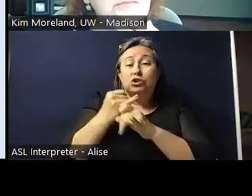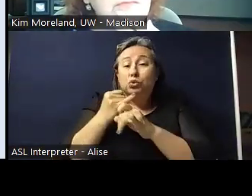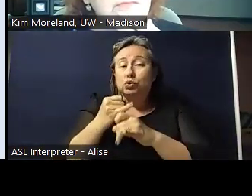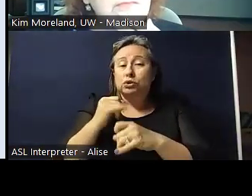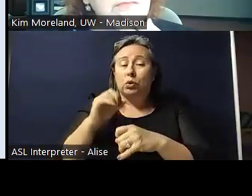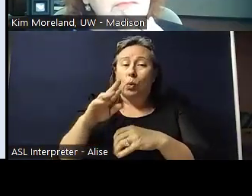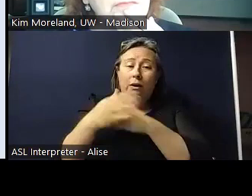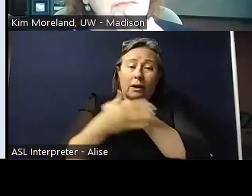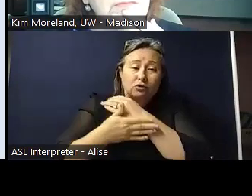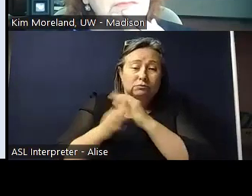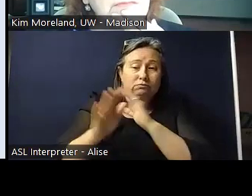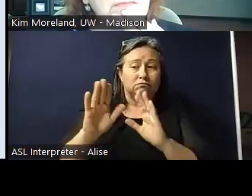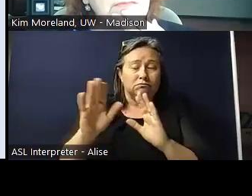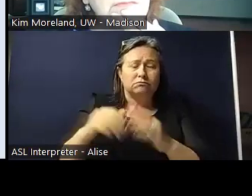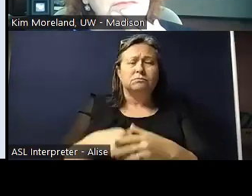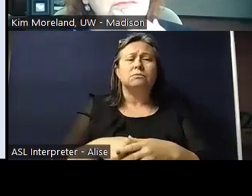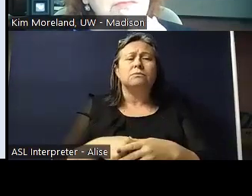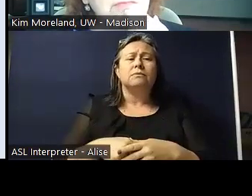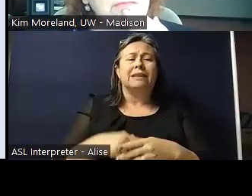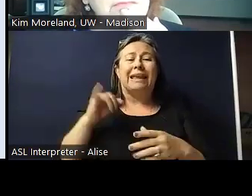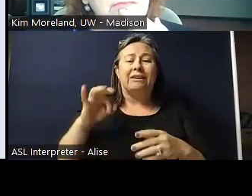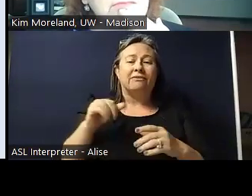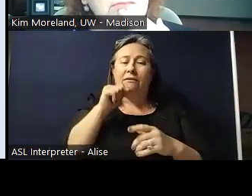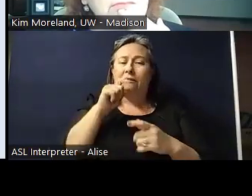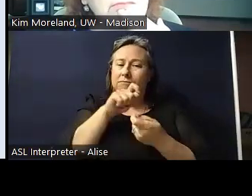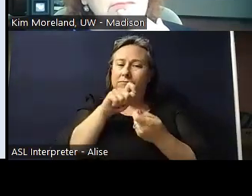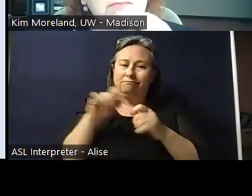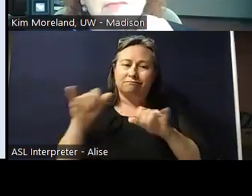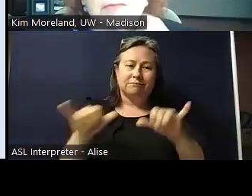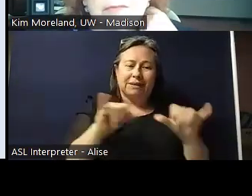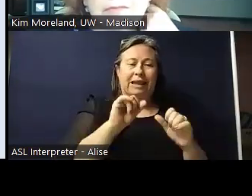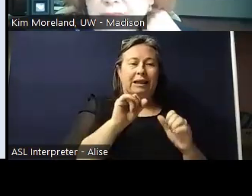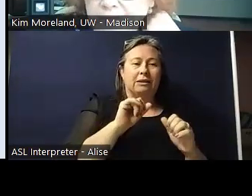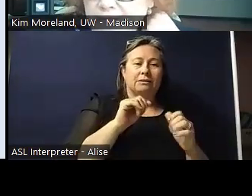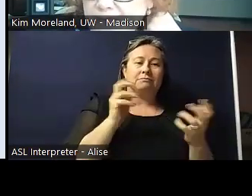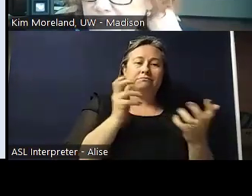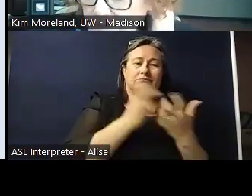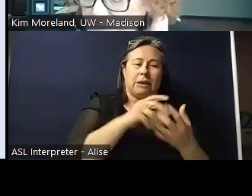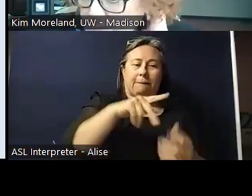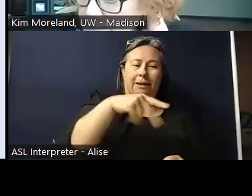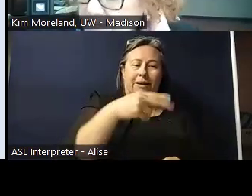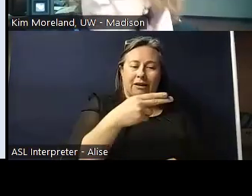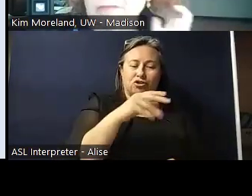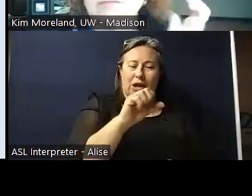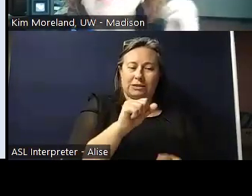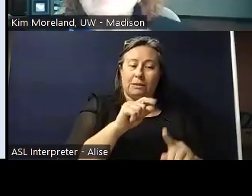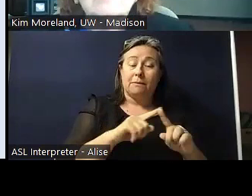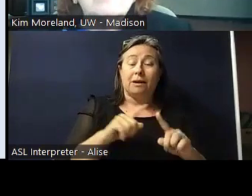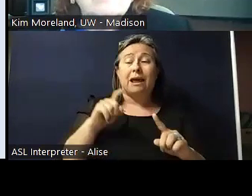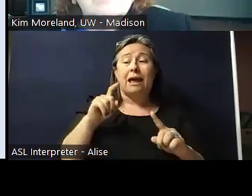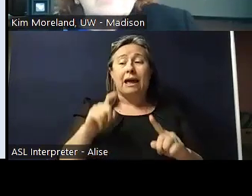if it's not exactly the same as the PHS policy but that we do need to make sure that it complies.